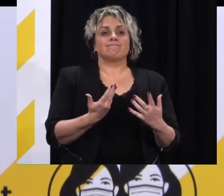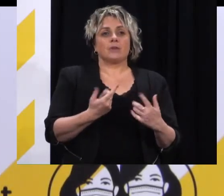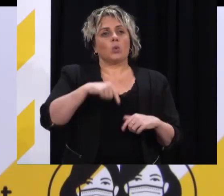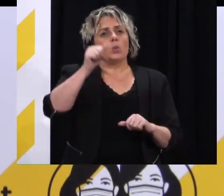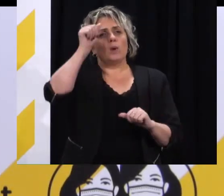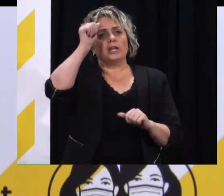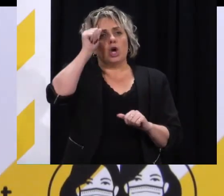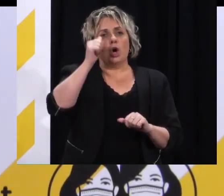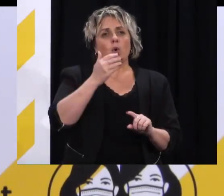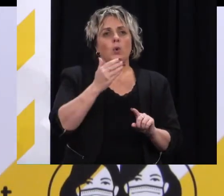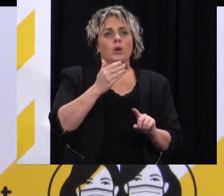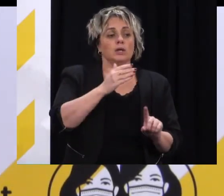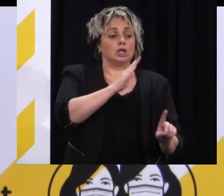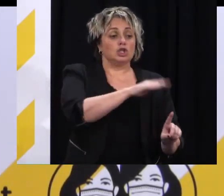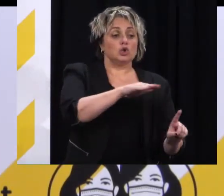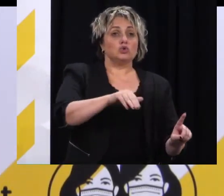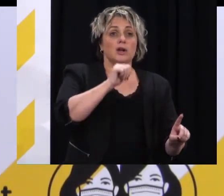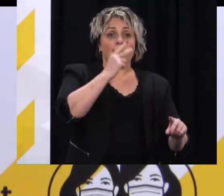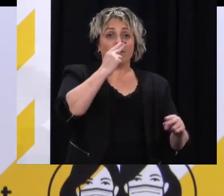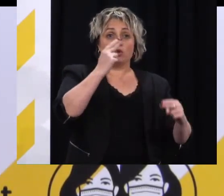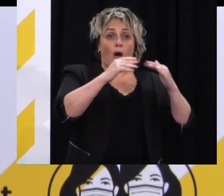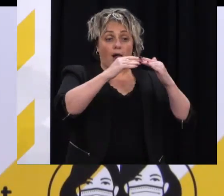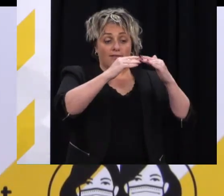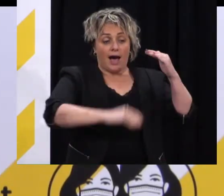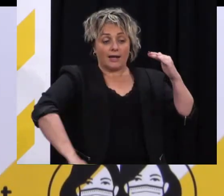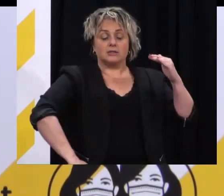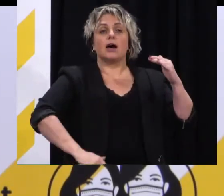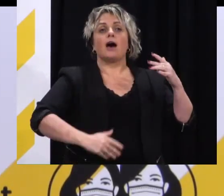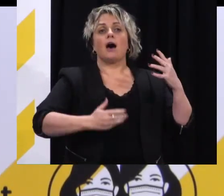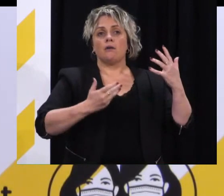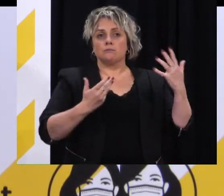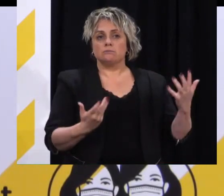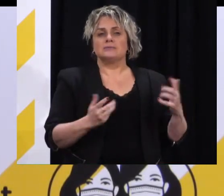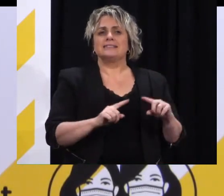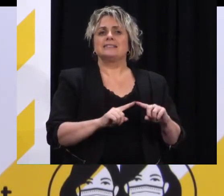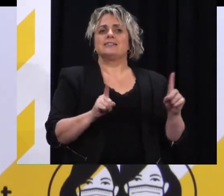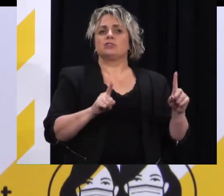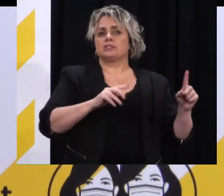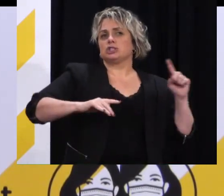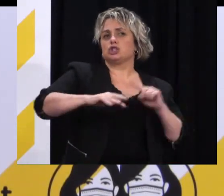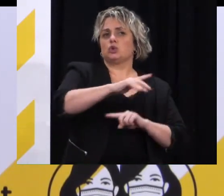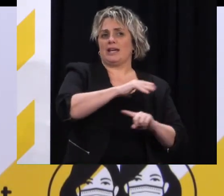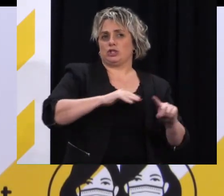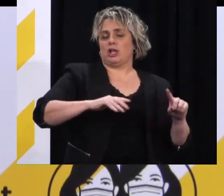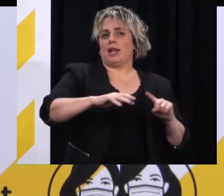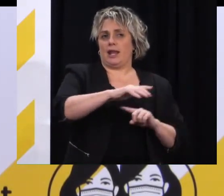children and young people as one of those things. We have